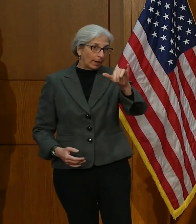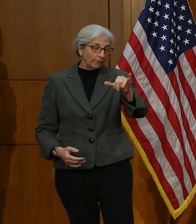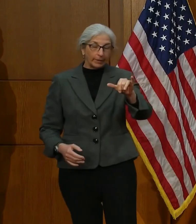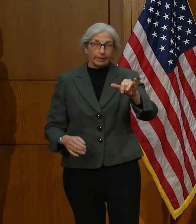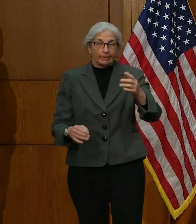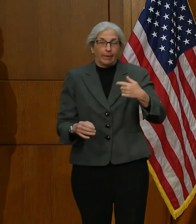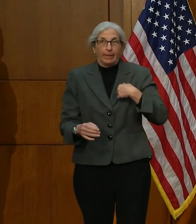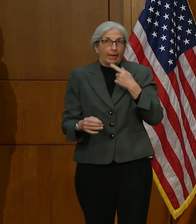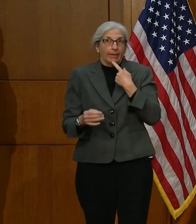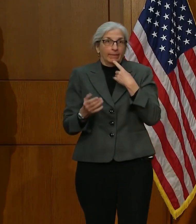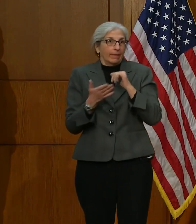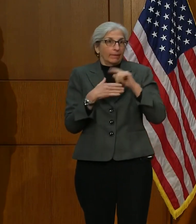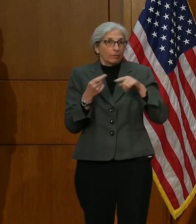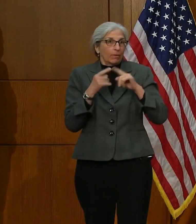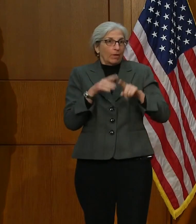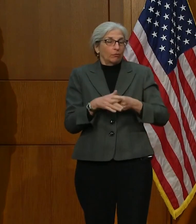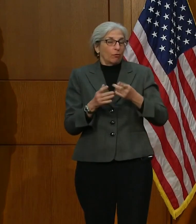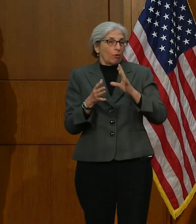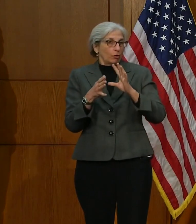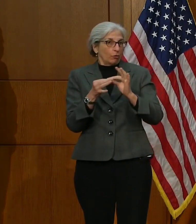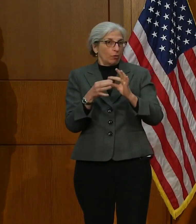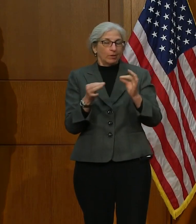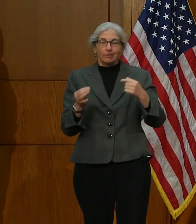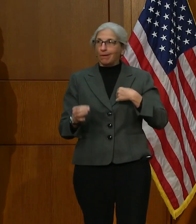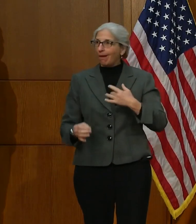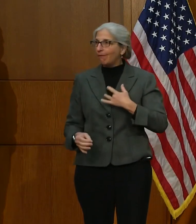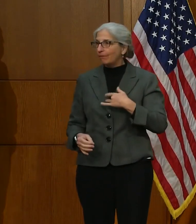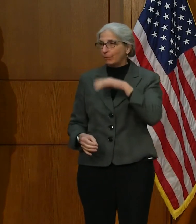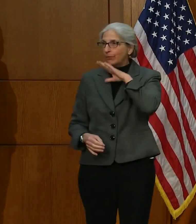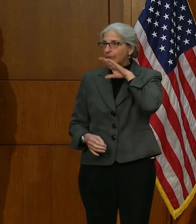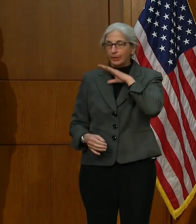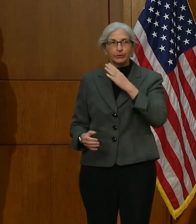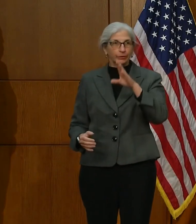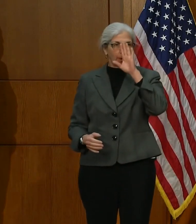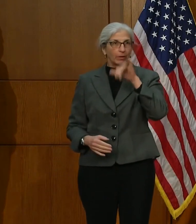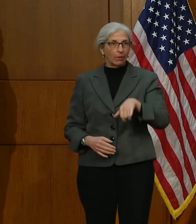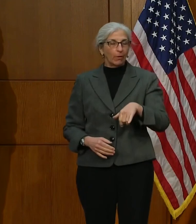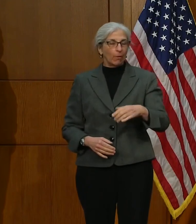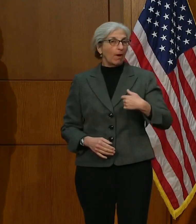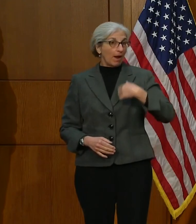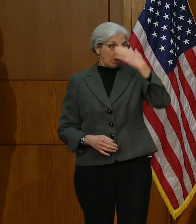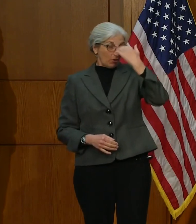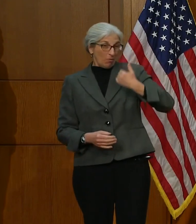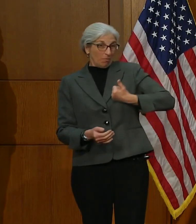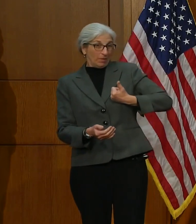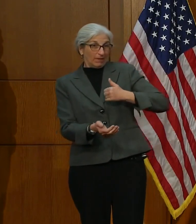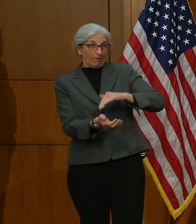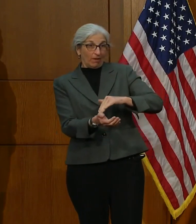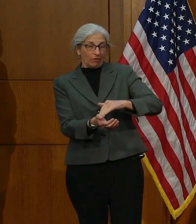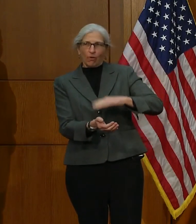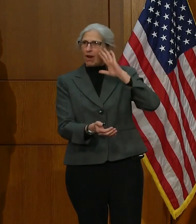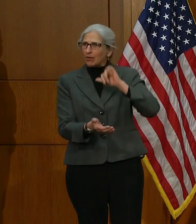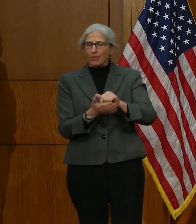FAIR? AND AS I SAID HENRY, EARLY IN MY REMARKS. UM I FEEL